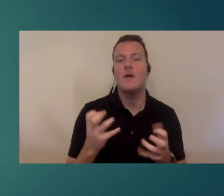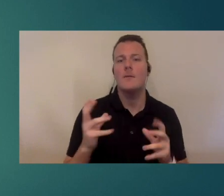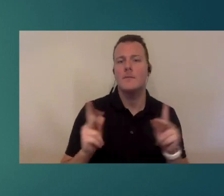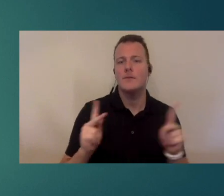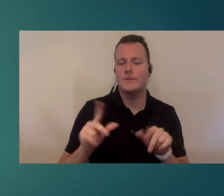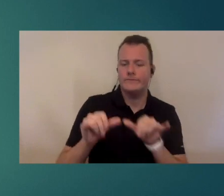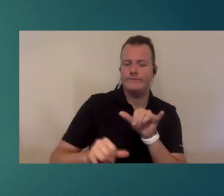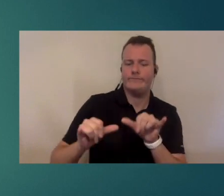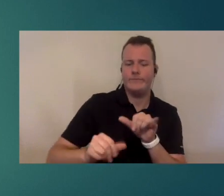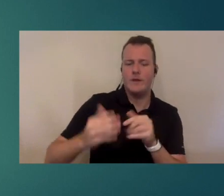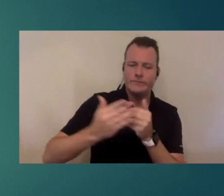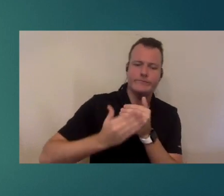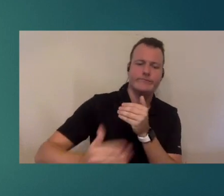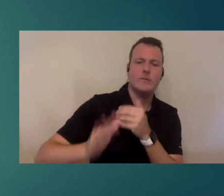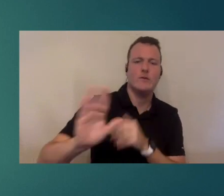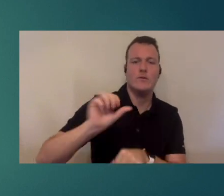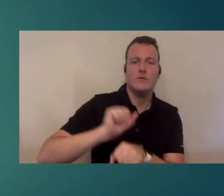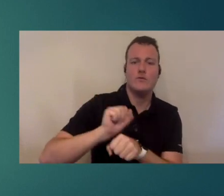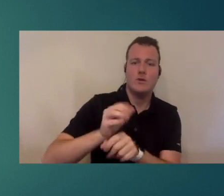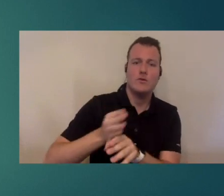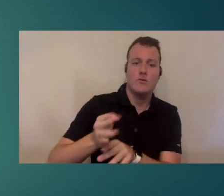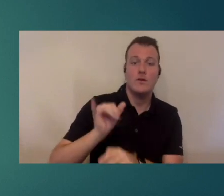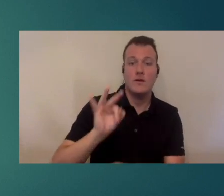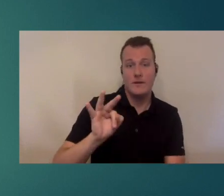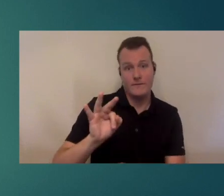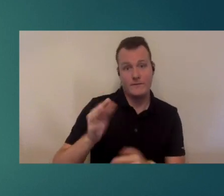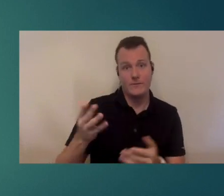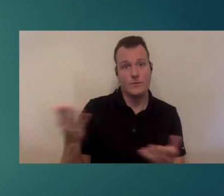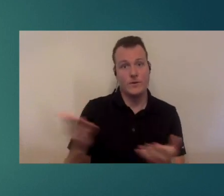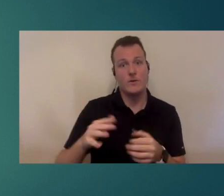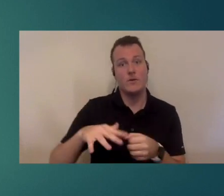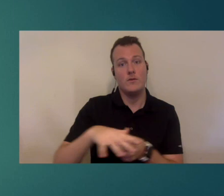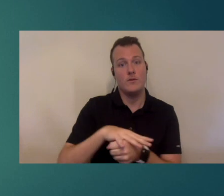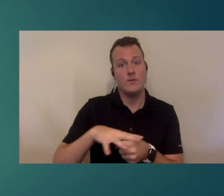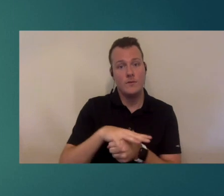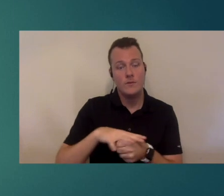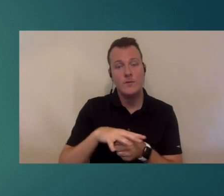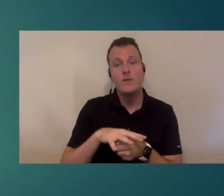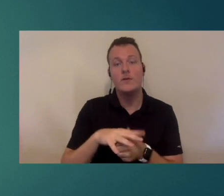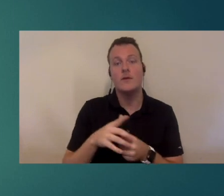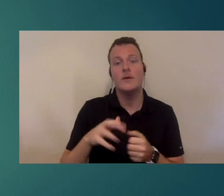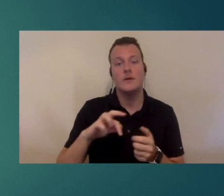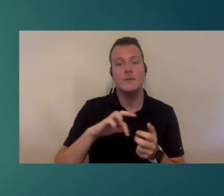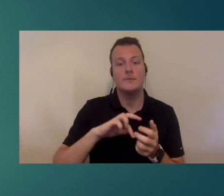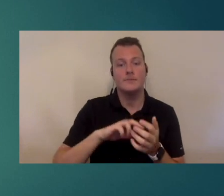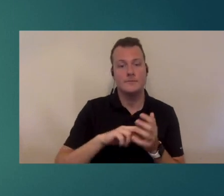their career, so if you're local, you're gonna have a heads up on someone